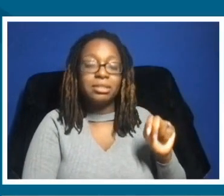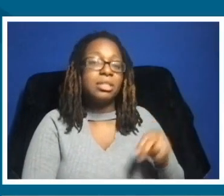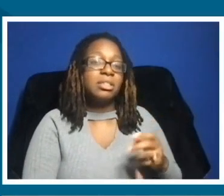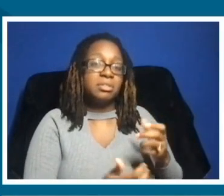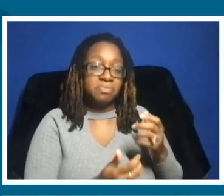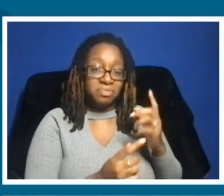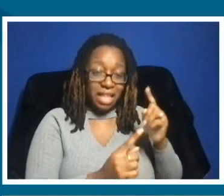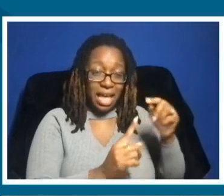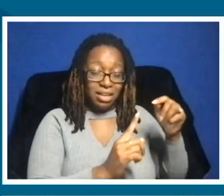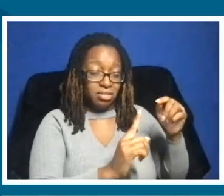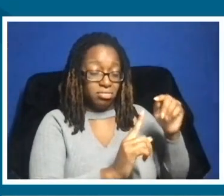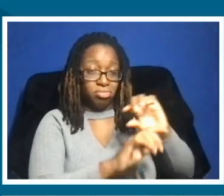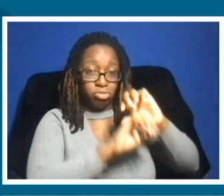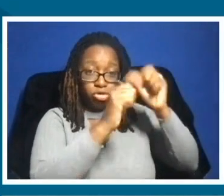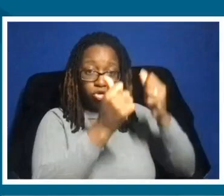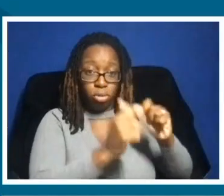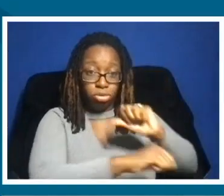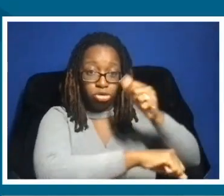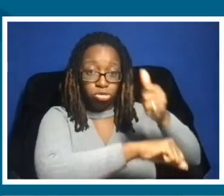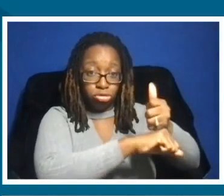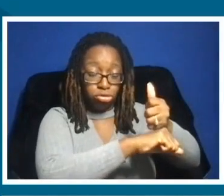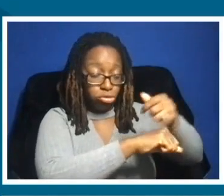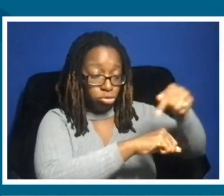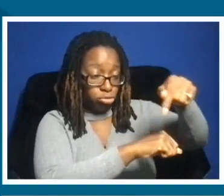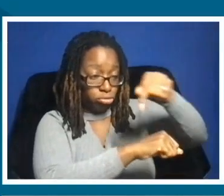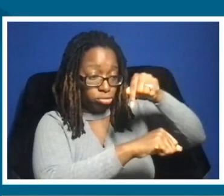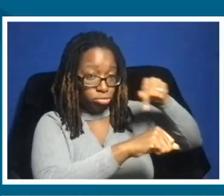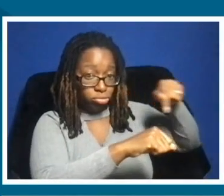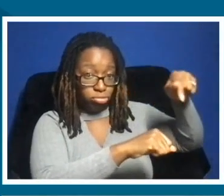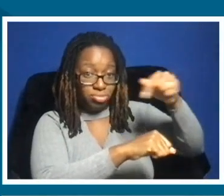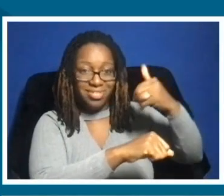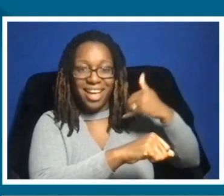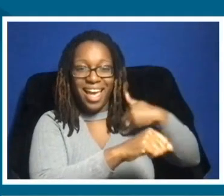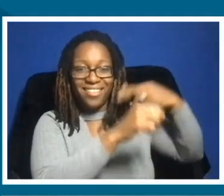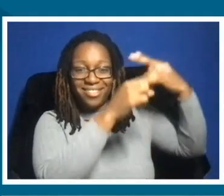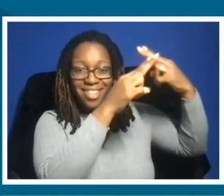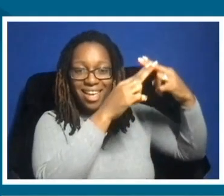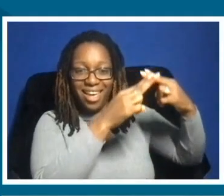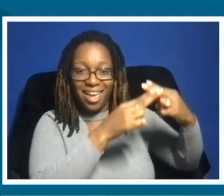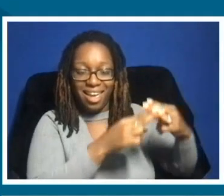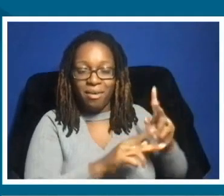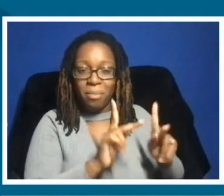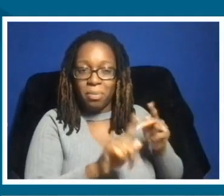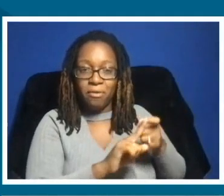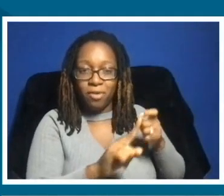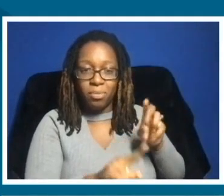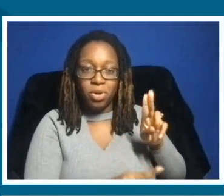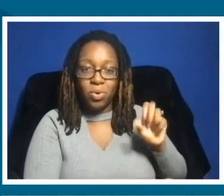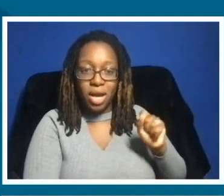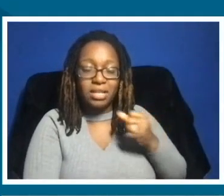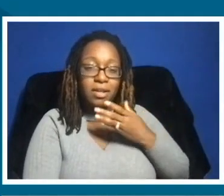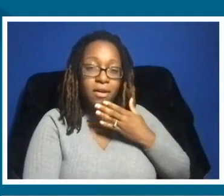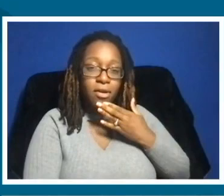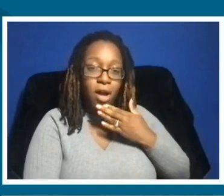engraved are the names of members of the united